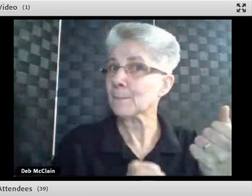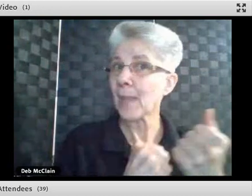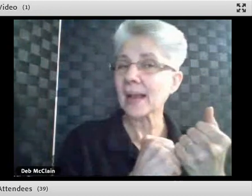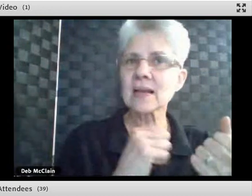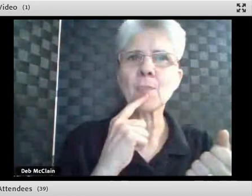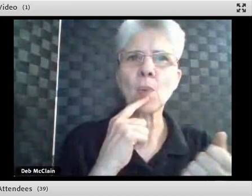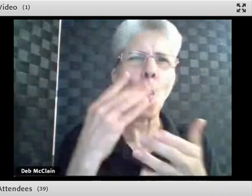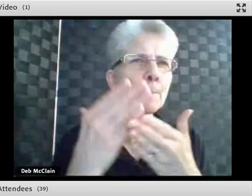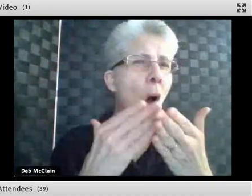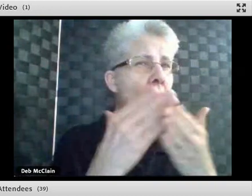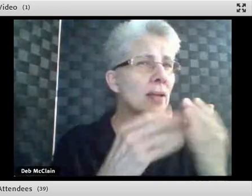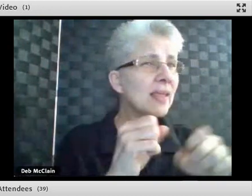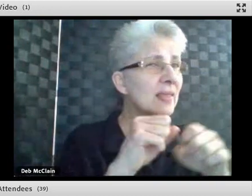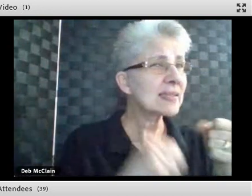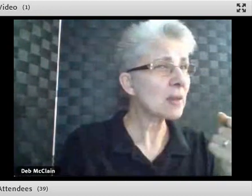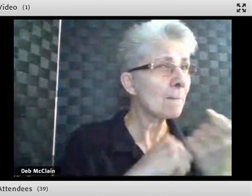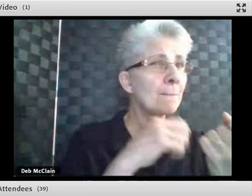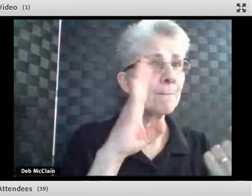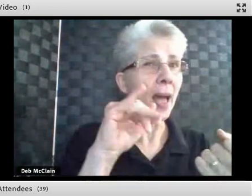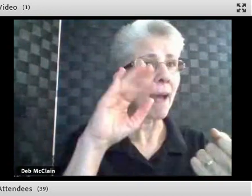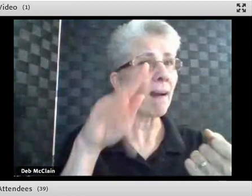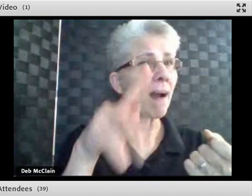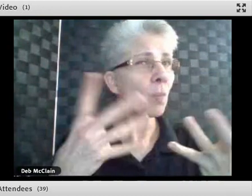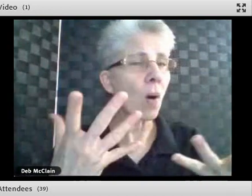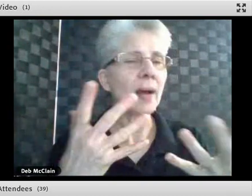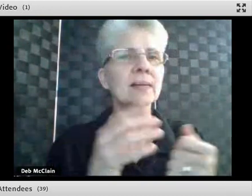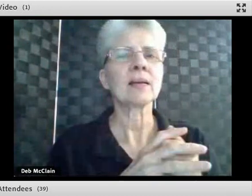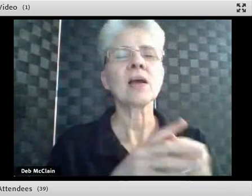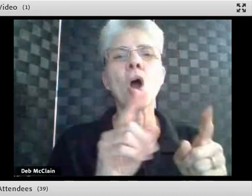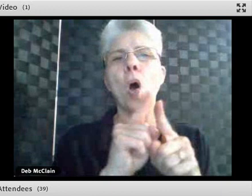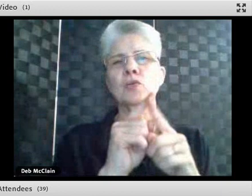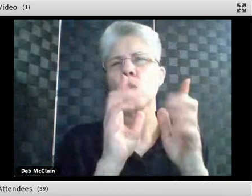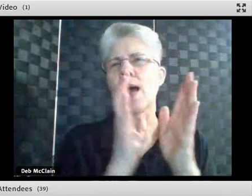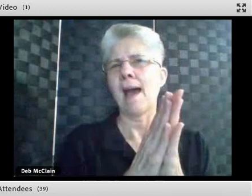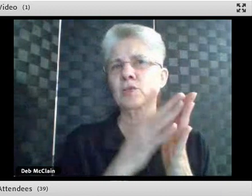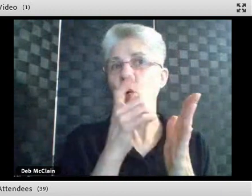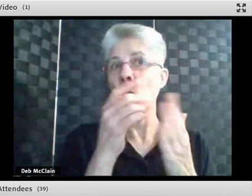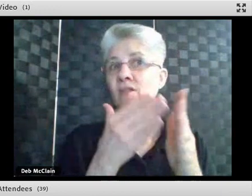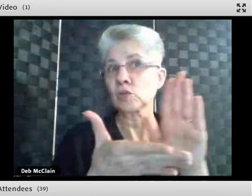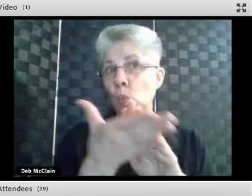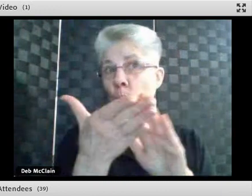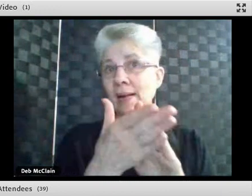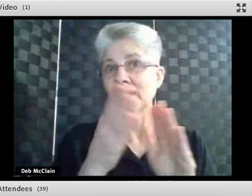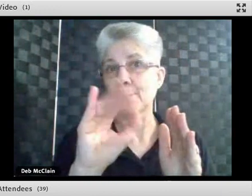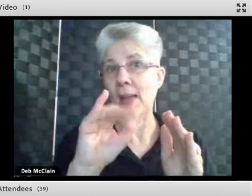Are pieces of the system being backed up? And you should also ask whoever is running those backups